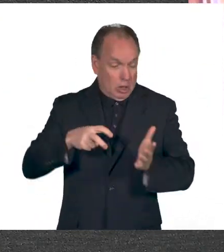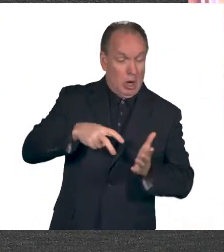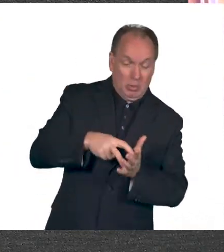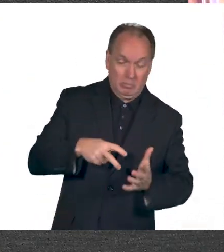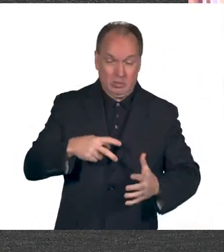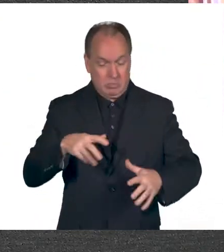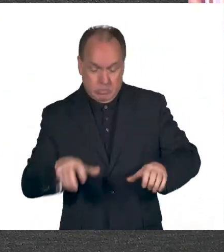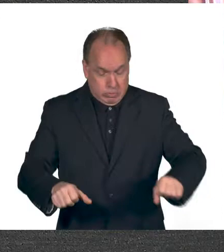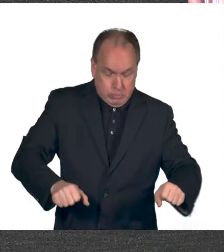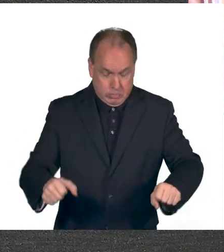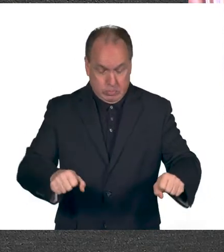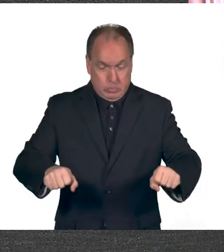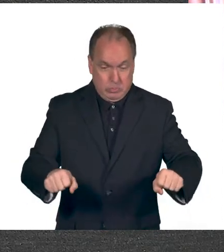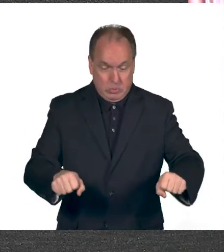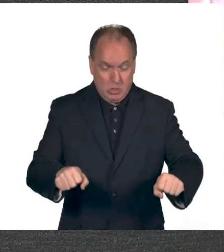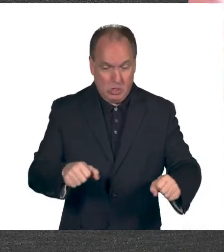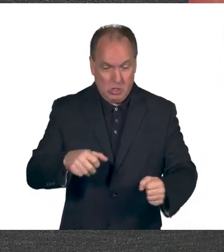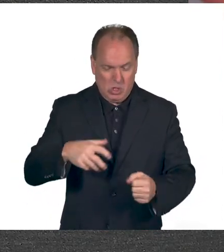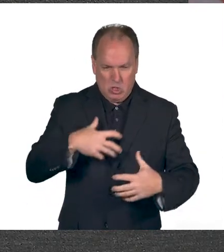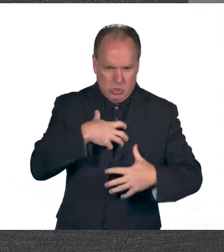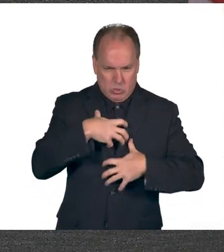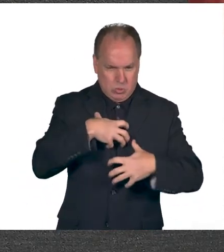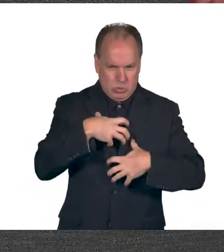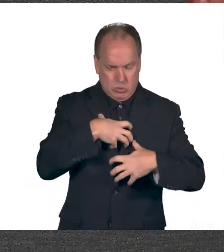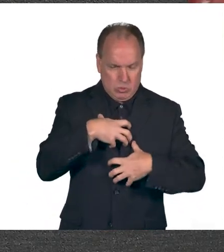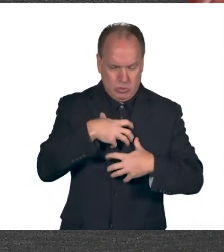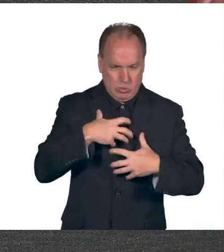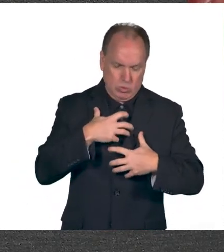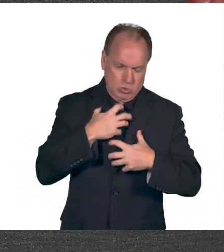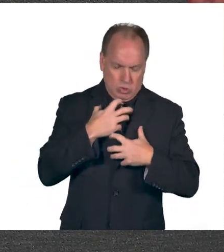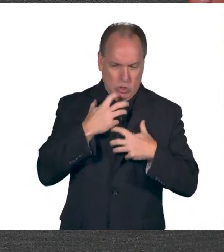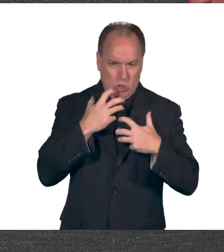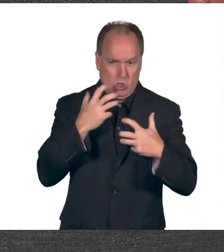bear jumps and he stomps bear growls and he grumbles."